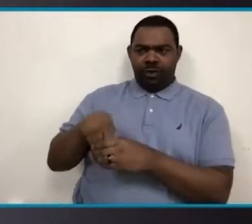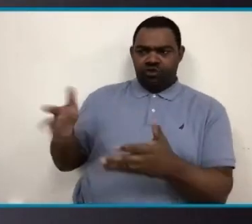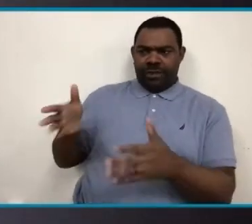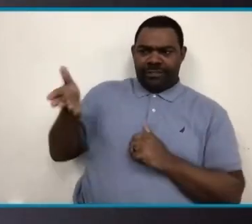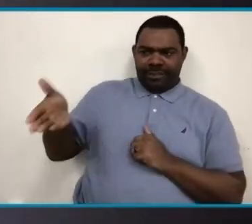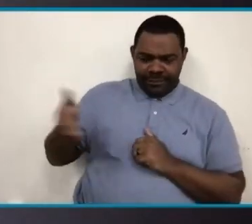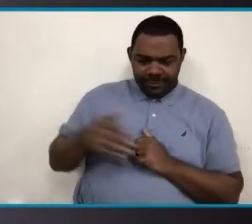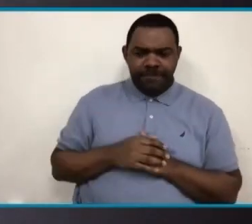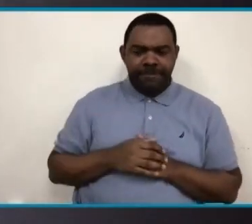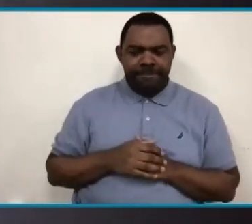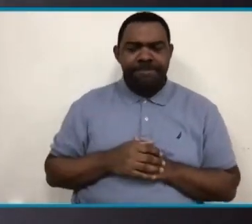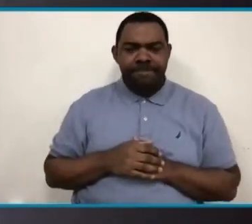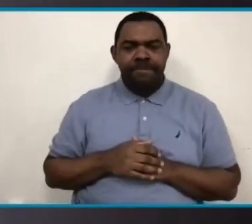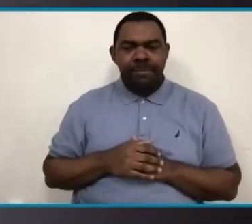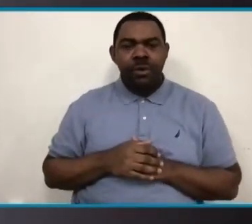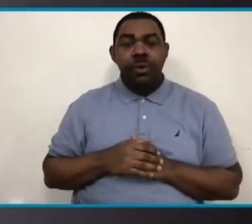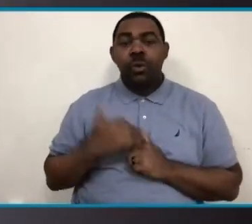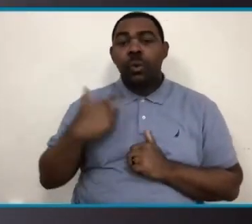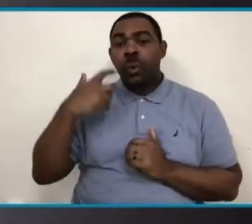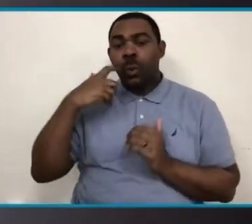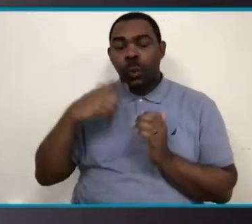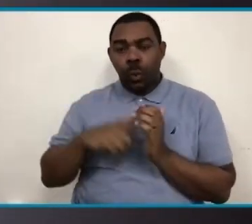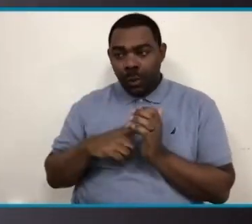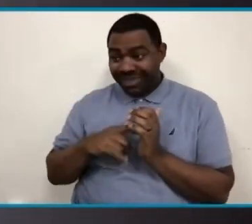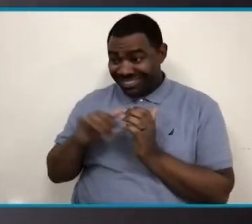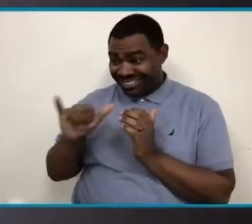that Creative Forces network had identified.